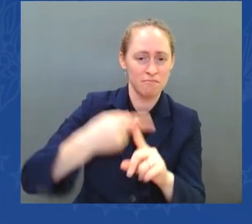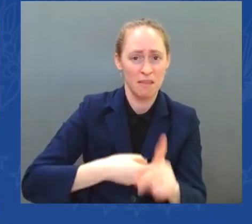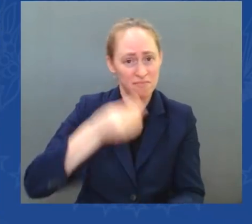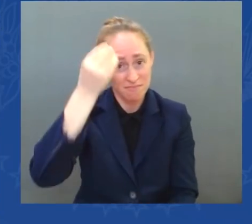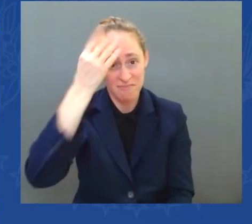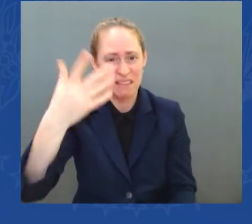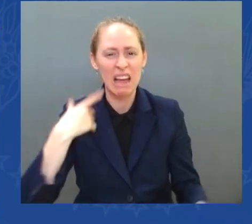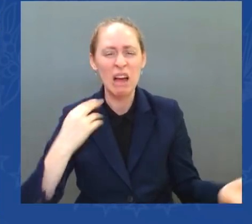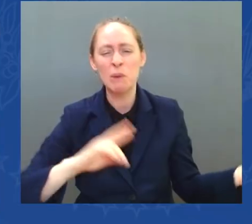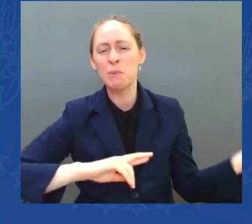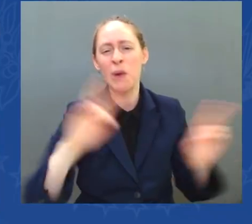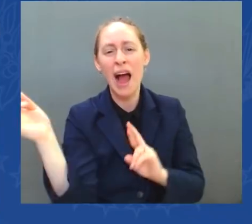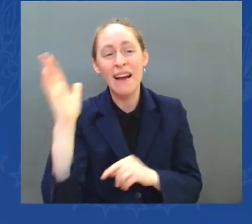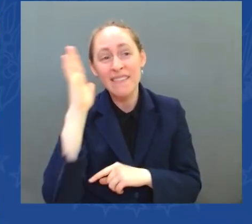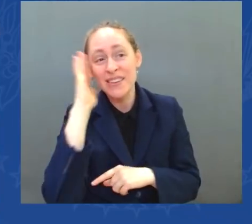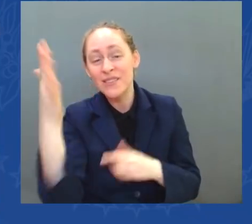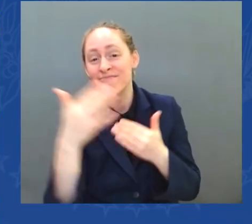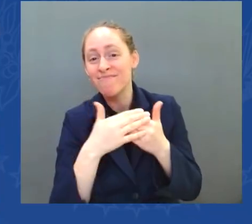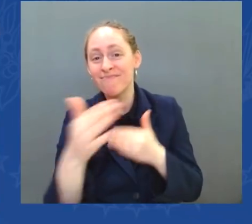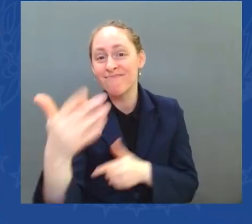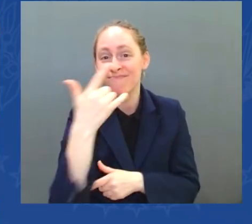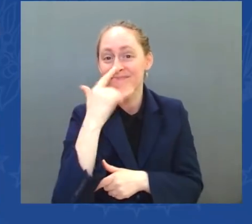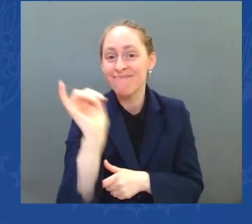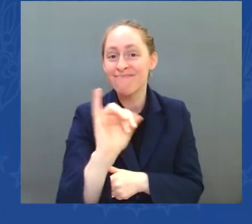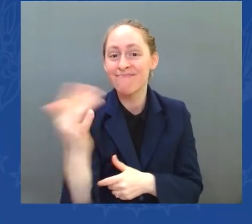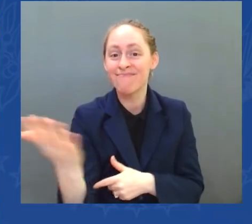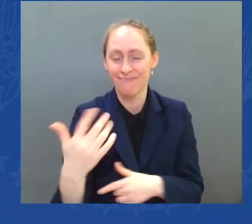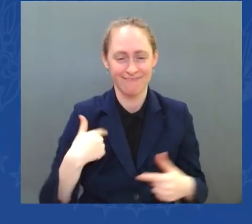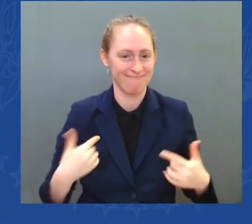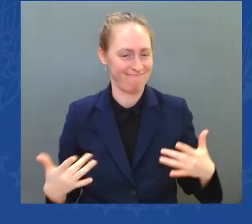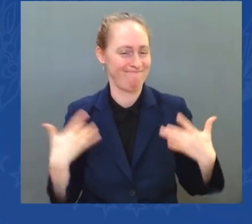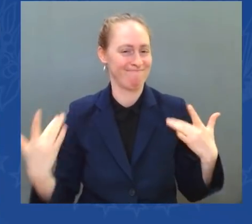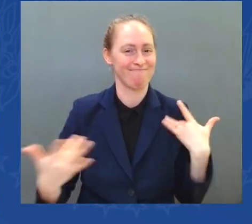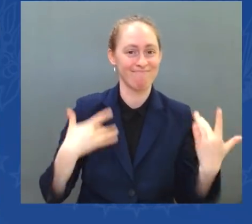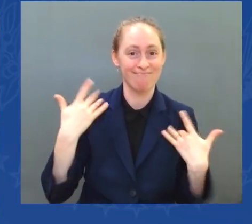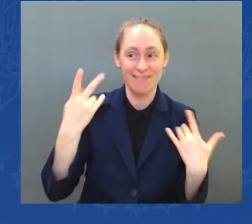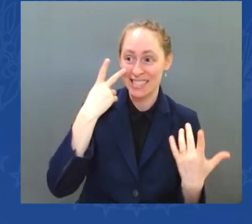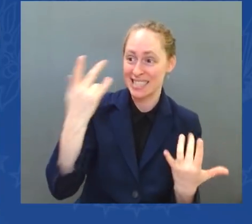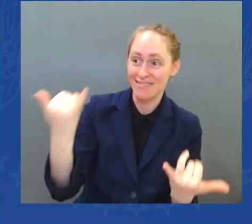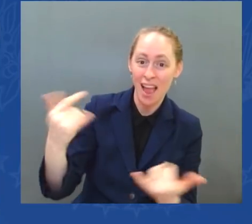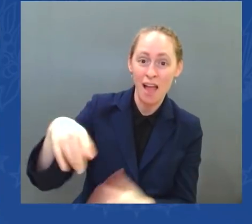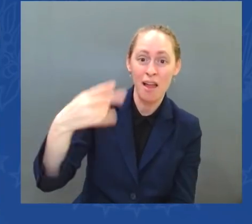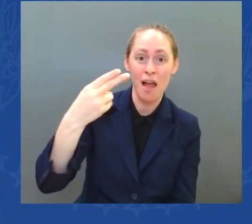and I can't wait to see how they impact America in the future. With that, please give a warm welcome